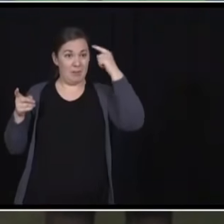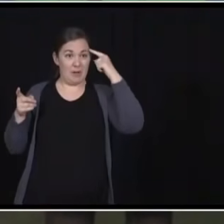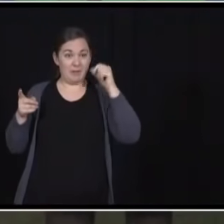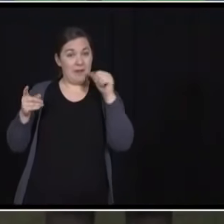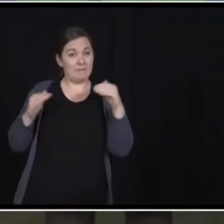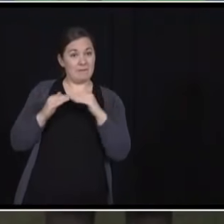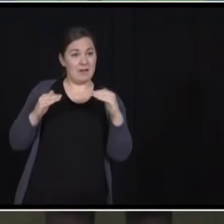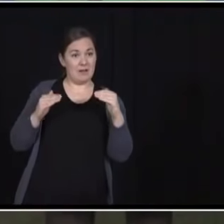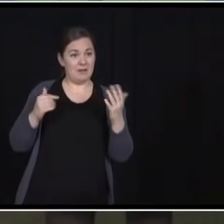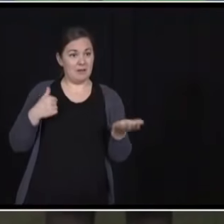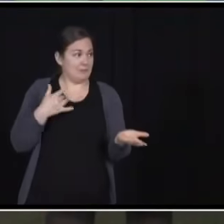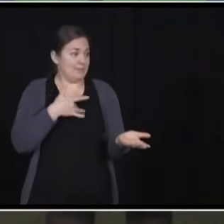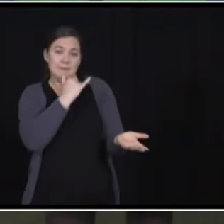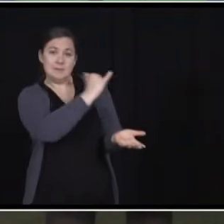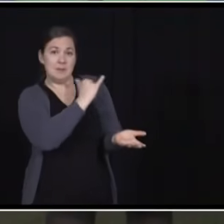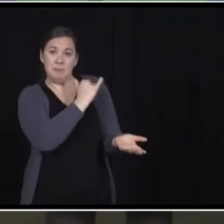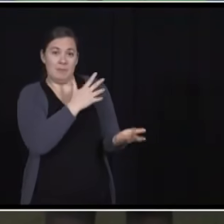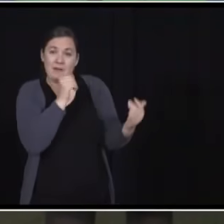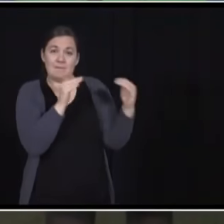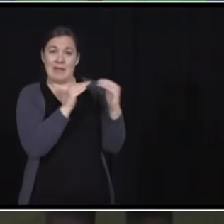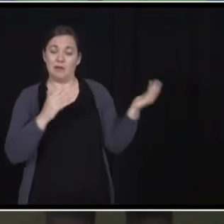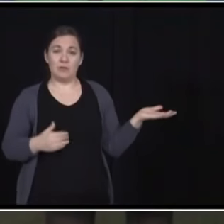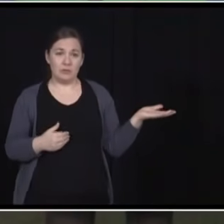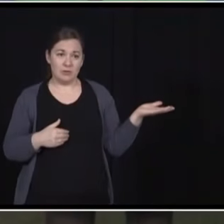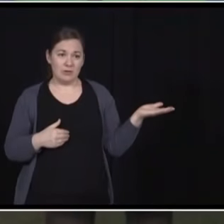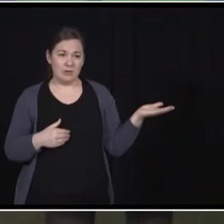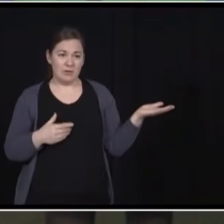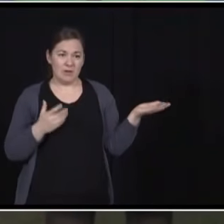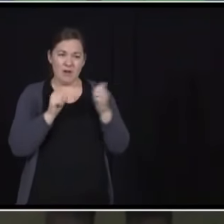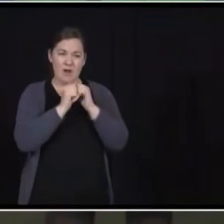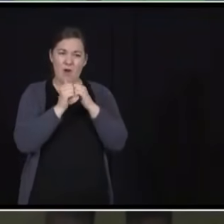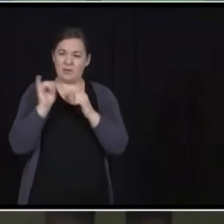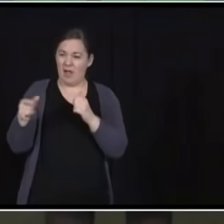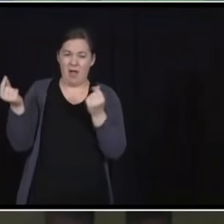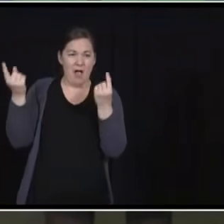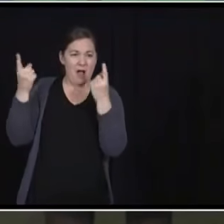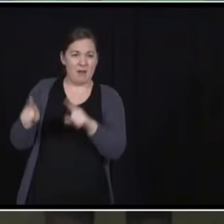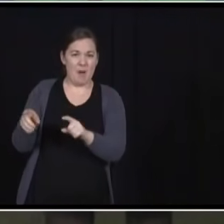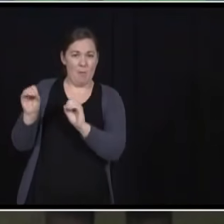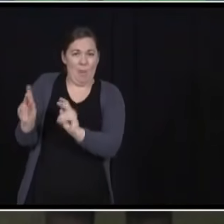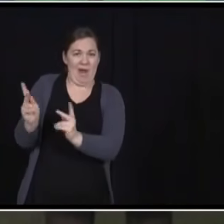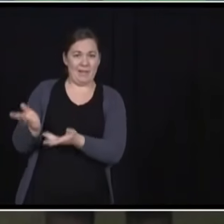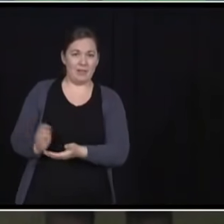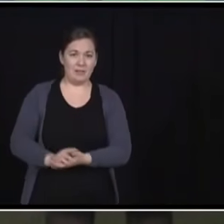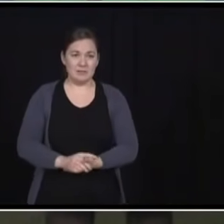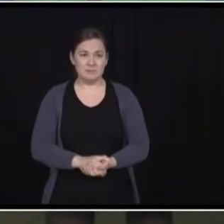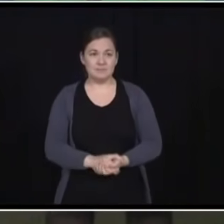circumstances. But what I'm wondering is, this whole thing that Mike brought up, about the Bay opening